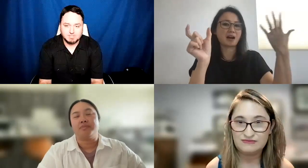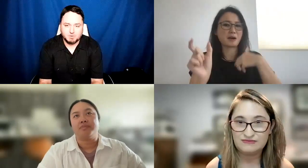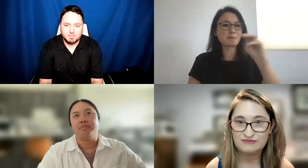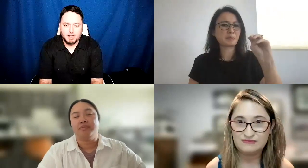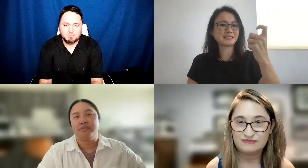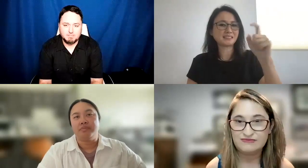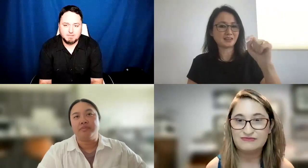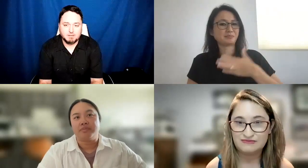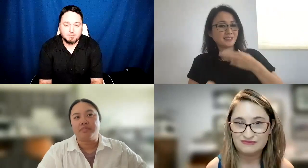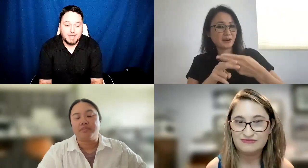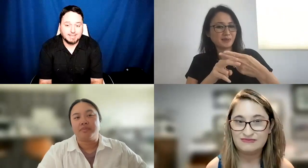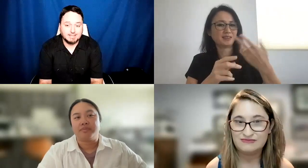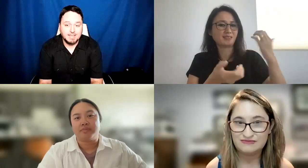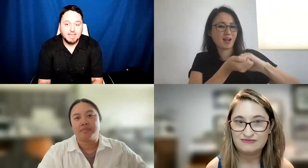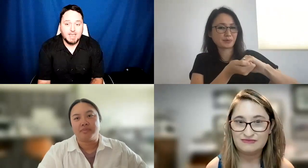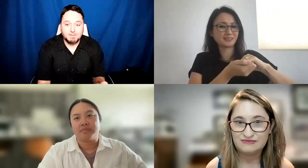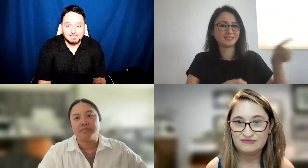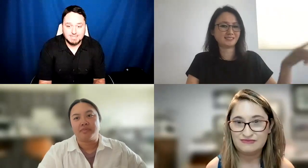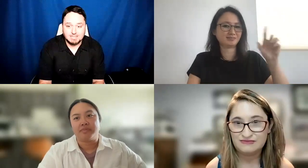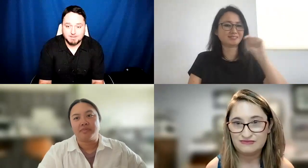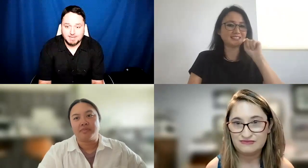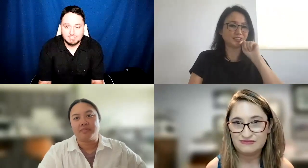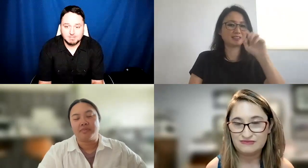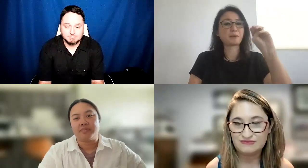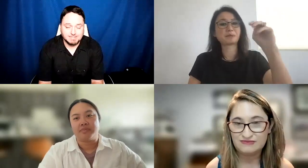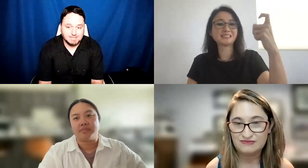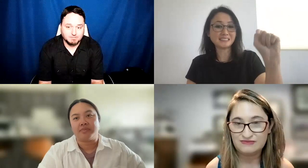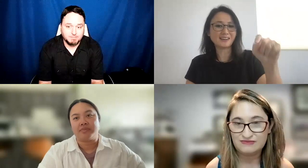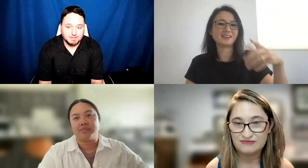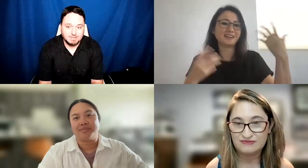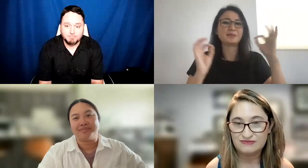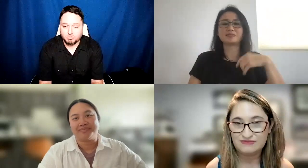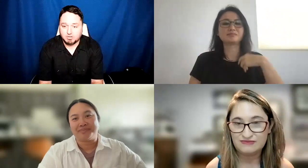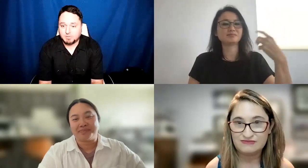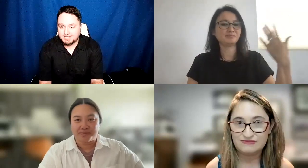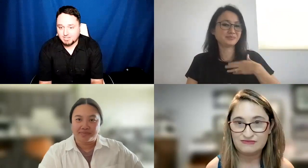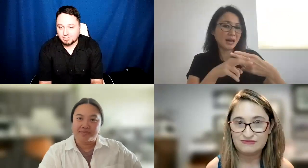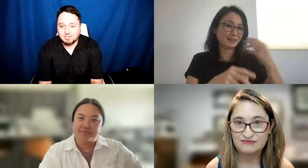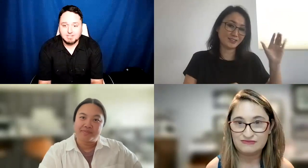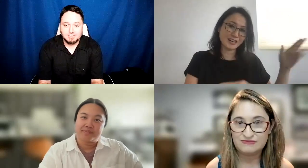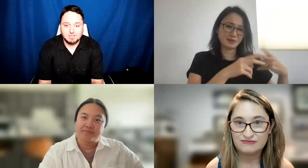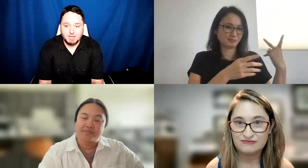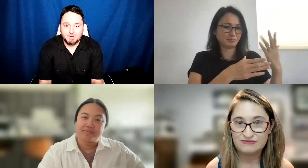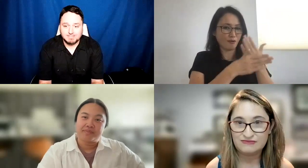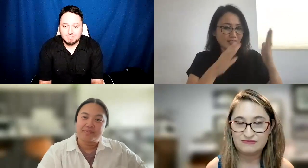So I thought maybe I'm adding MxT at the beginning. So it's myself, Melody, partnering with Taysia, so MxT,